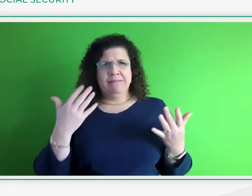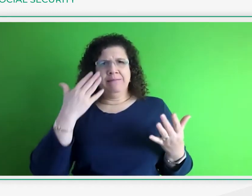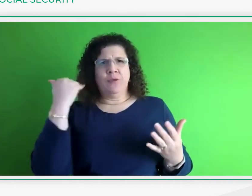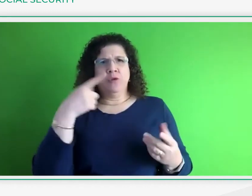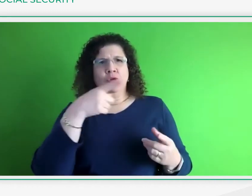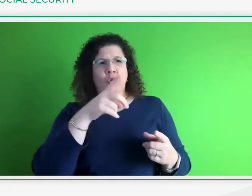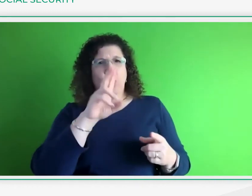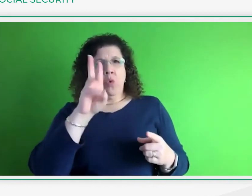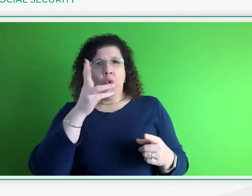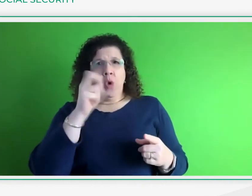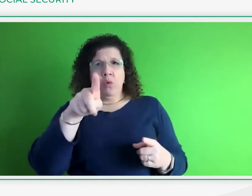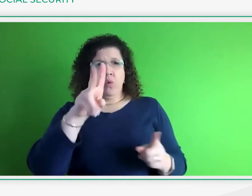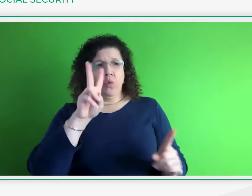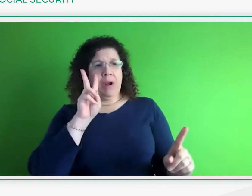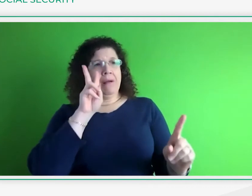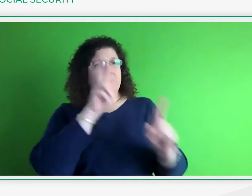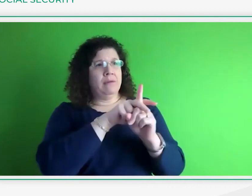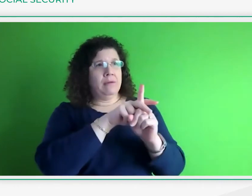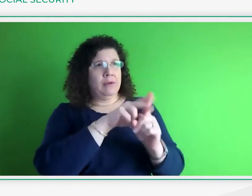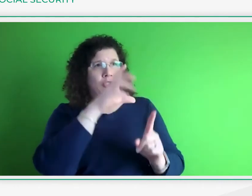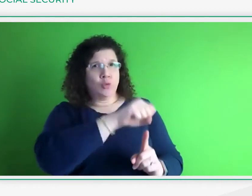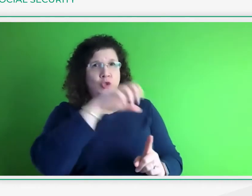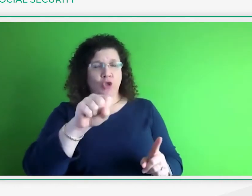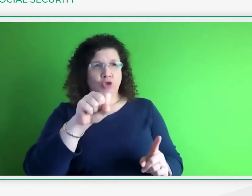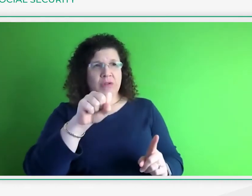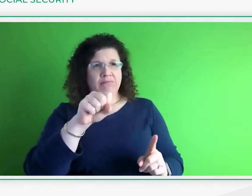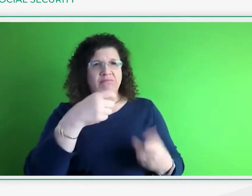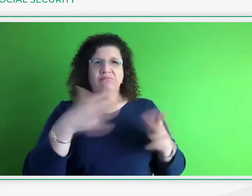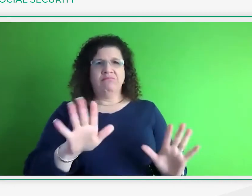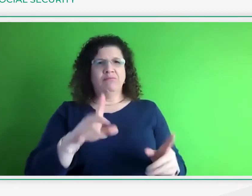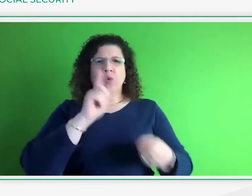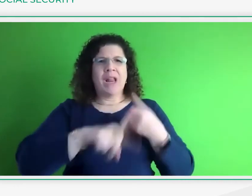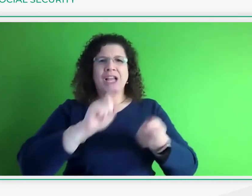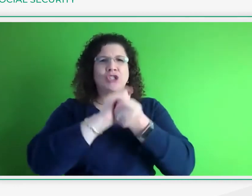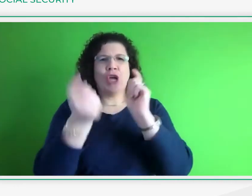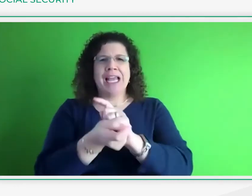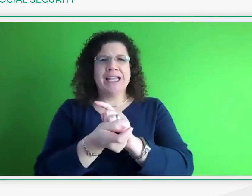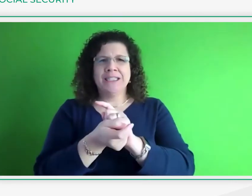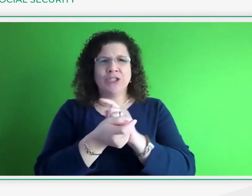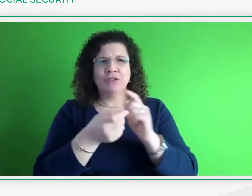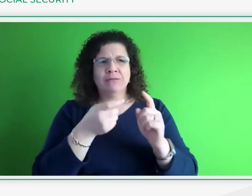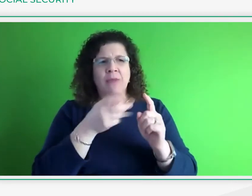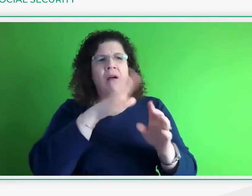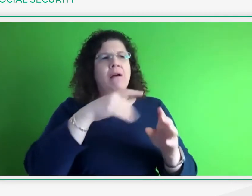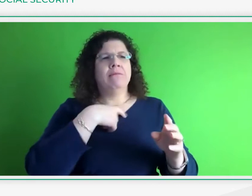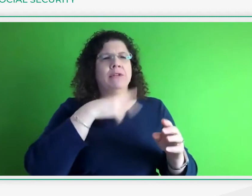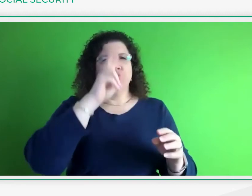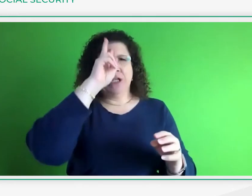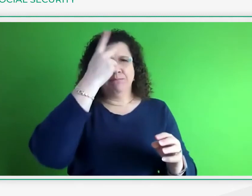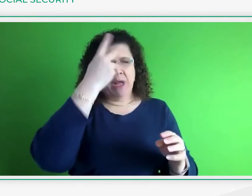So once you decide that you want to claim Social Security, you cannot change that afterwards.